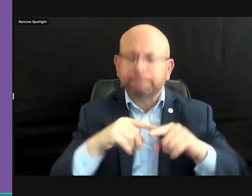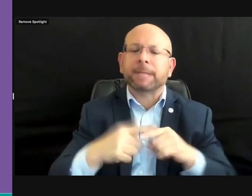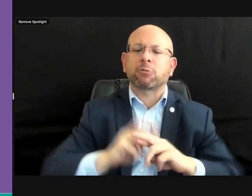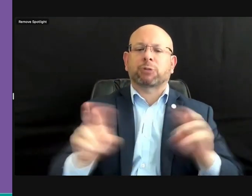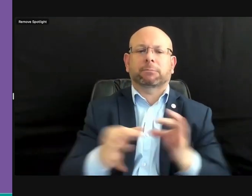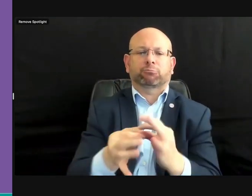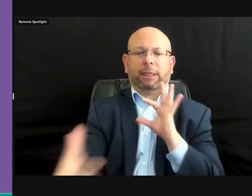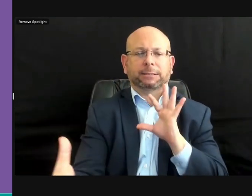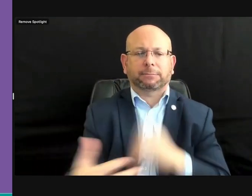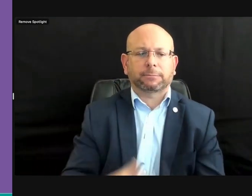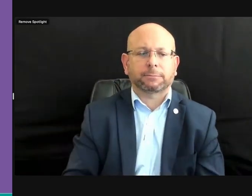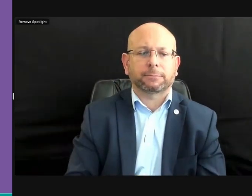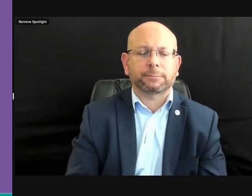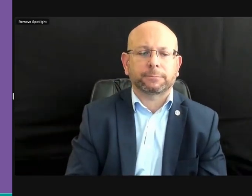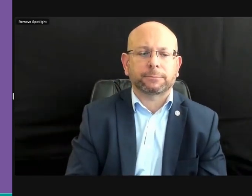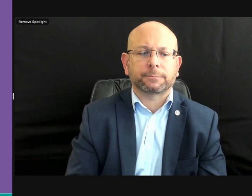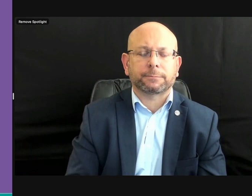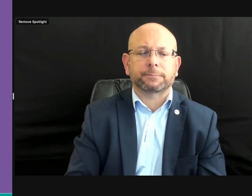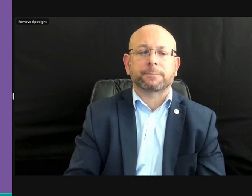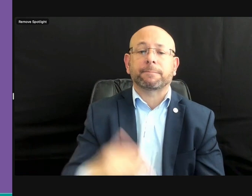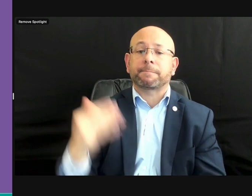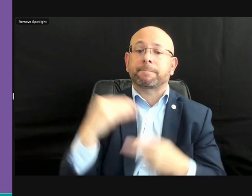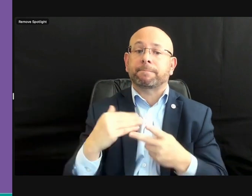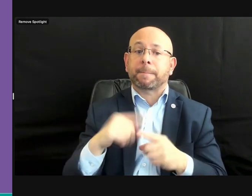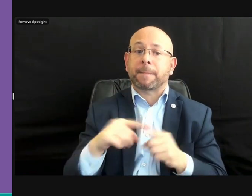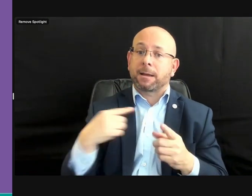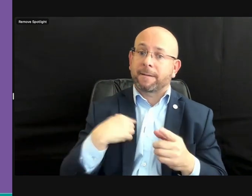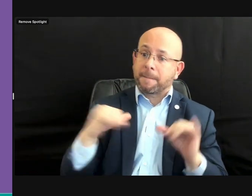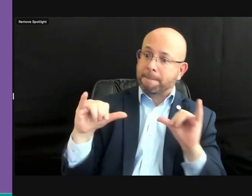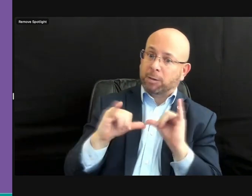You have plenty of time to correct any errors from an automatic transcript.